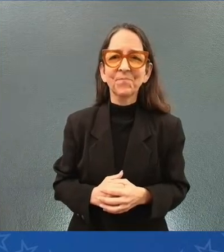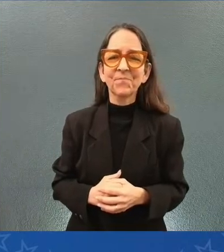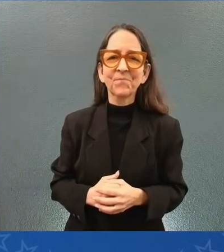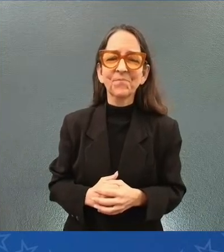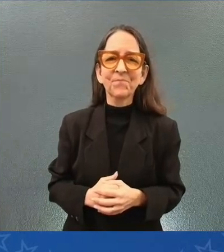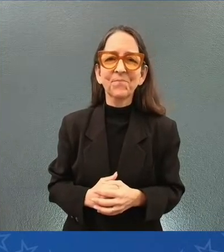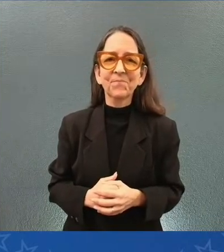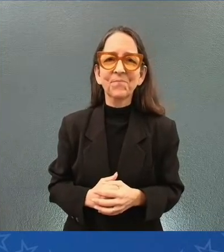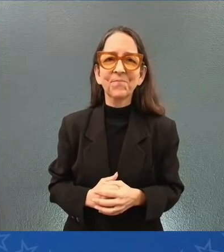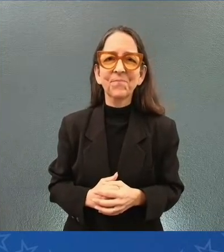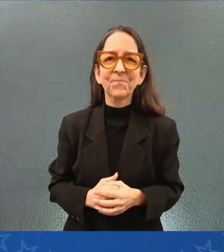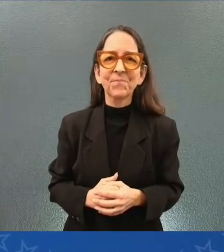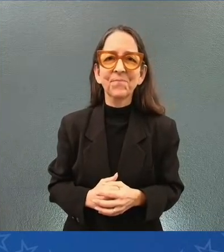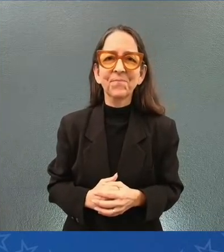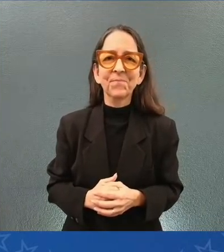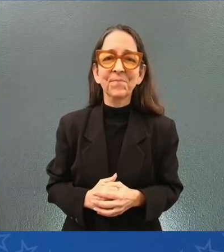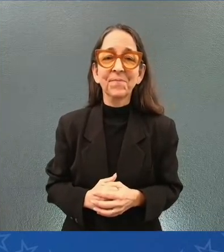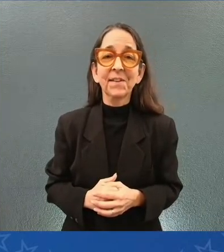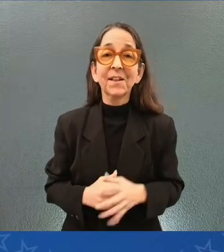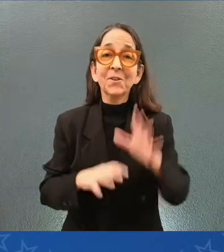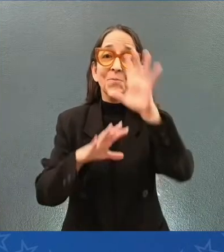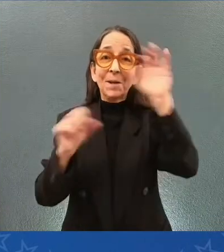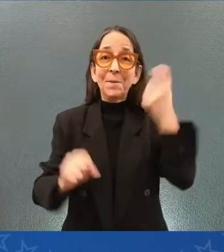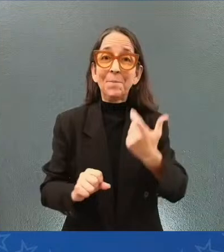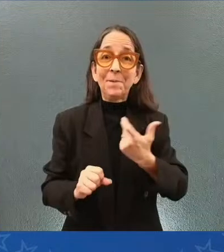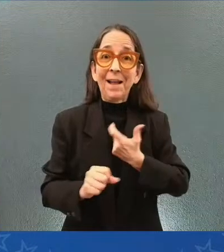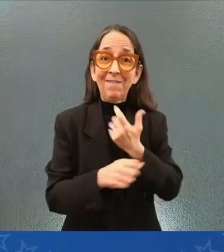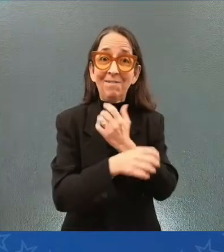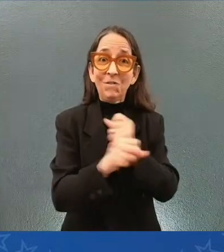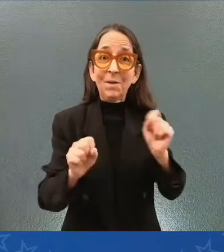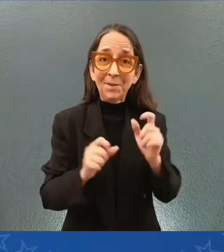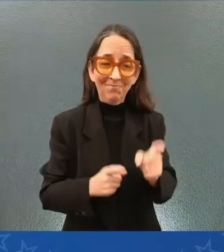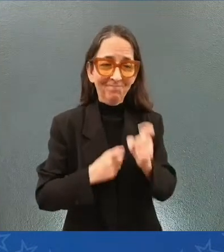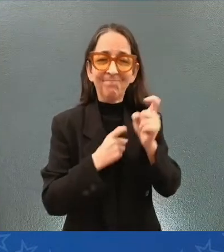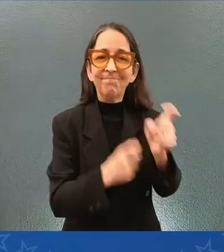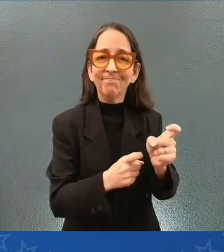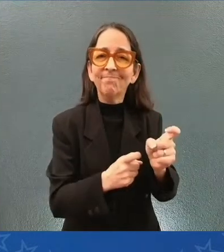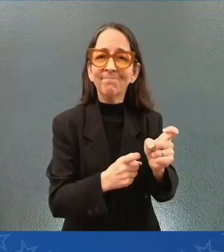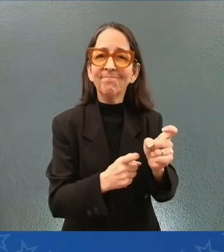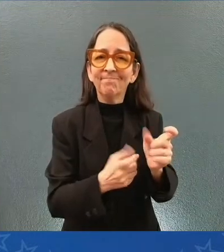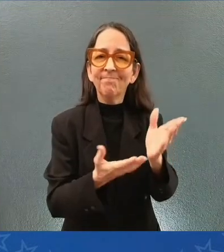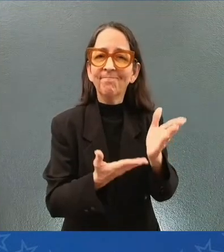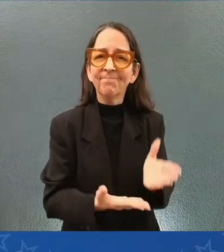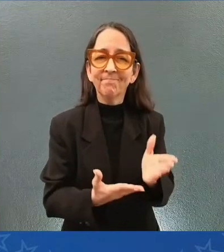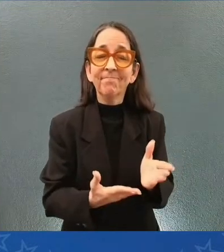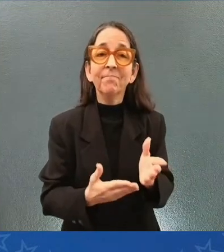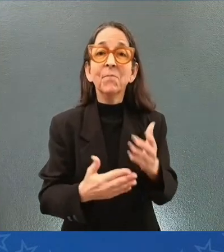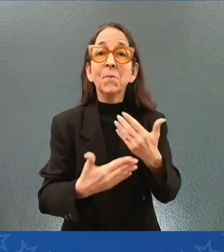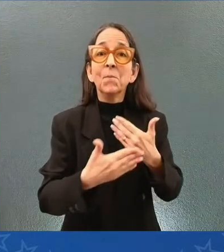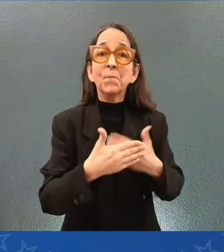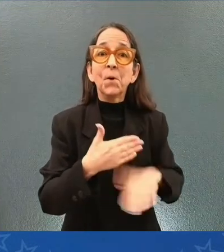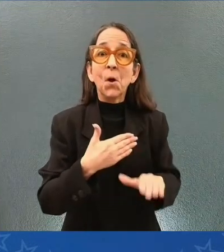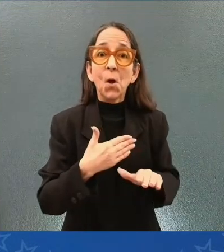The Presidential Medal of Freedom is awarded to George Stevens Jr. Born into an entertainment family in Los Angeles,